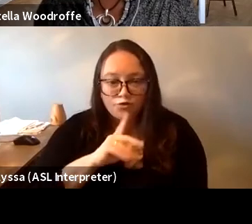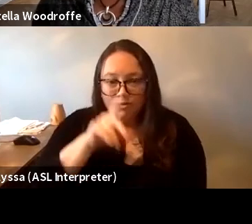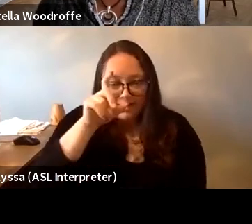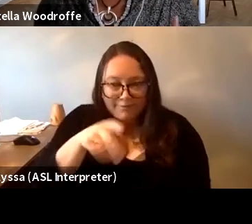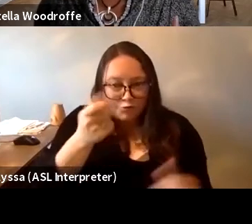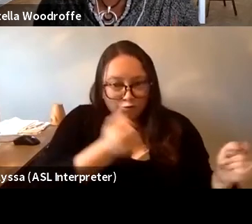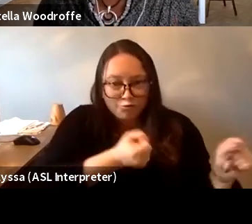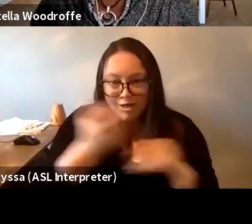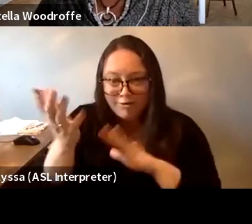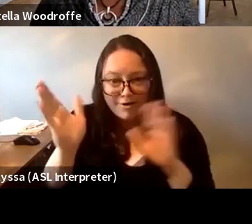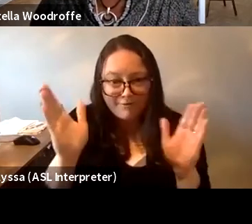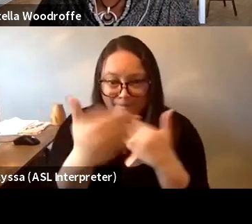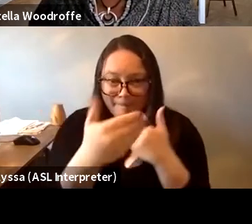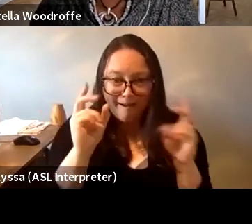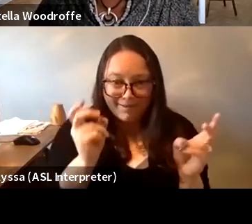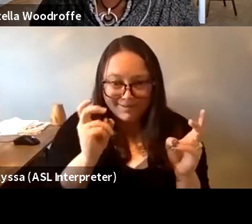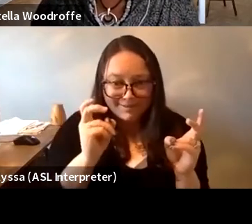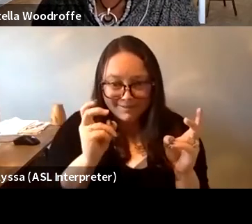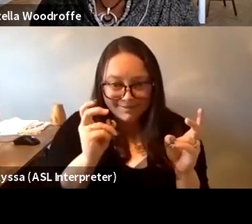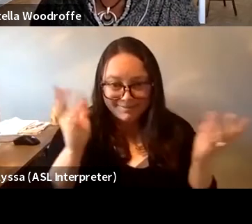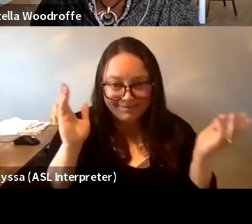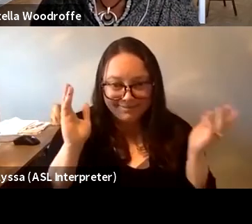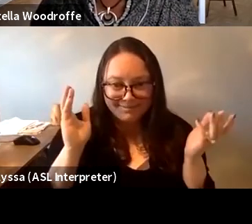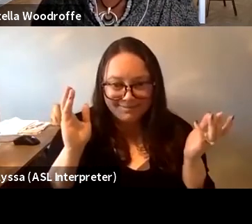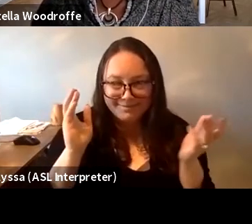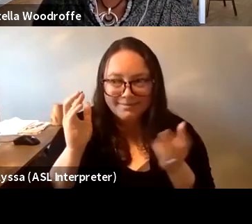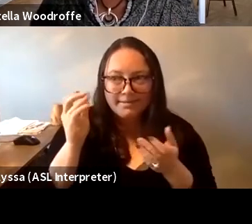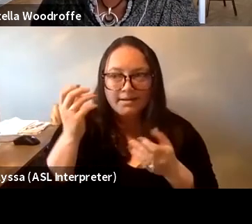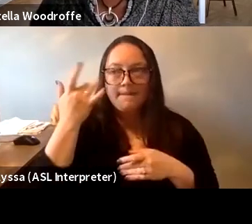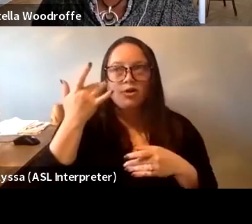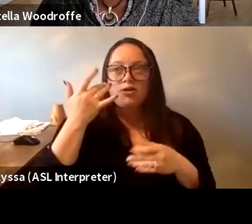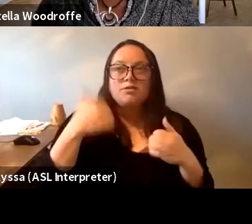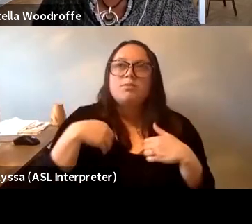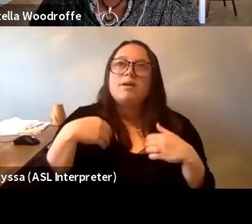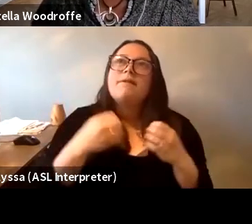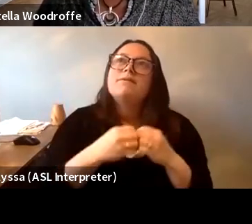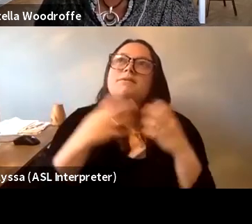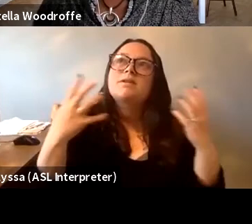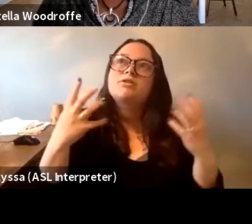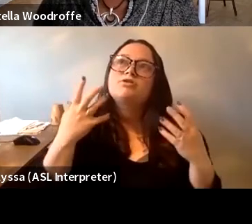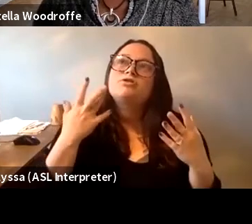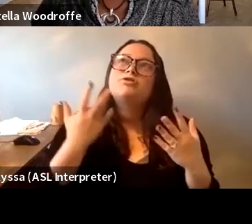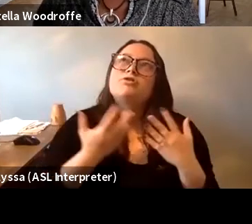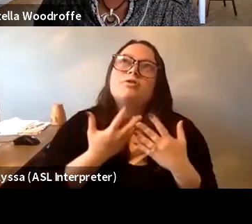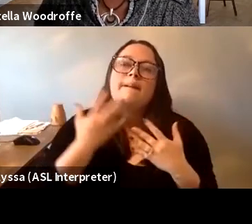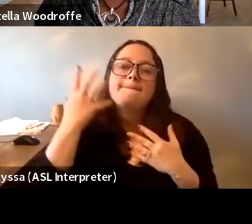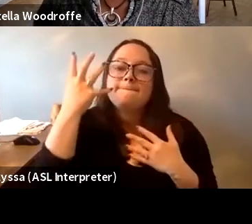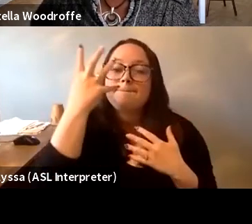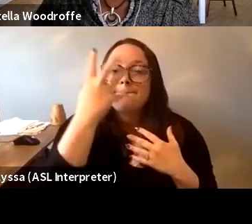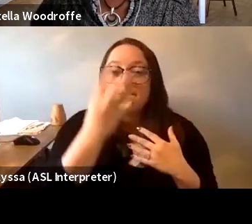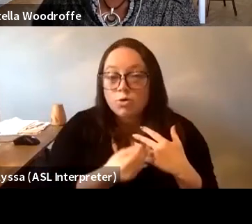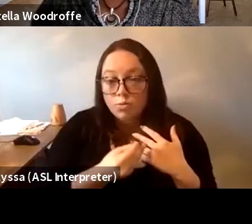Yes, the beauty. There is such, there is such beauty and such